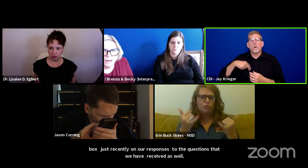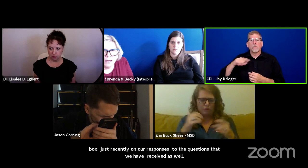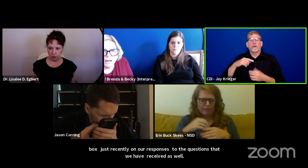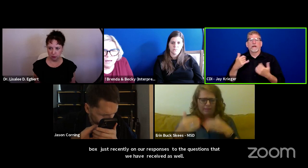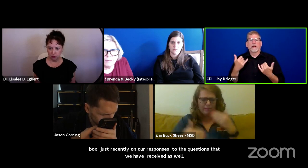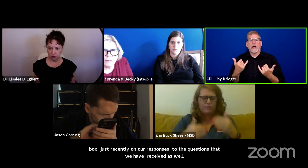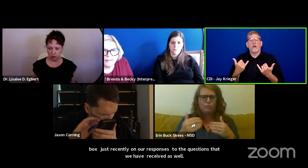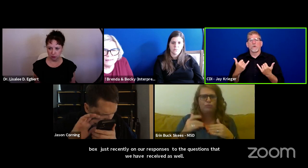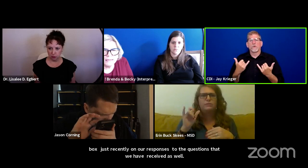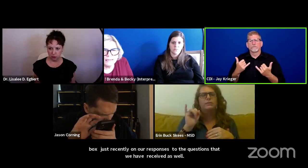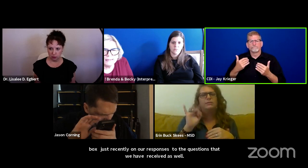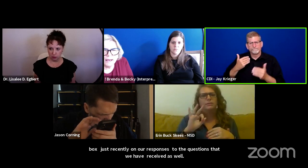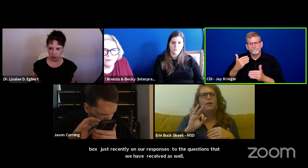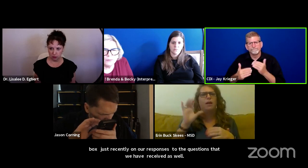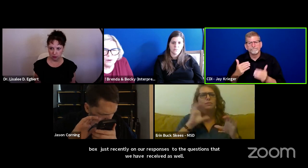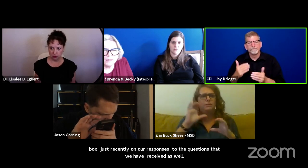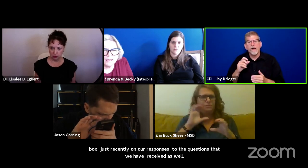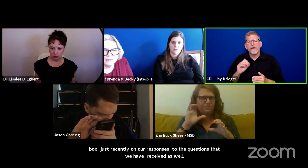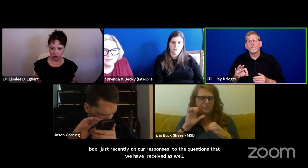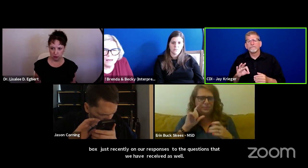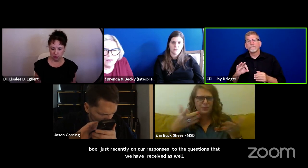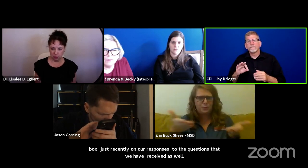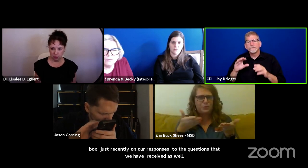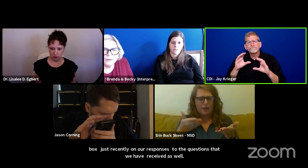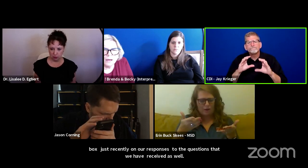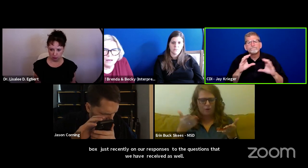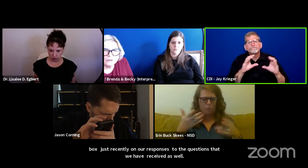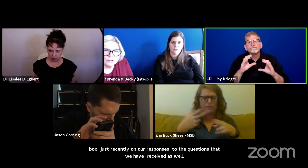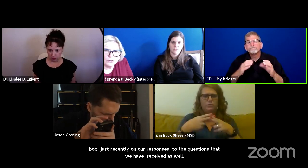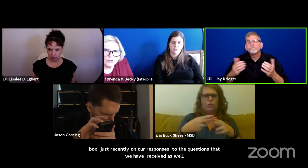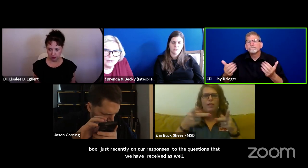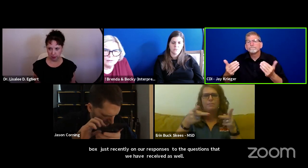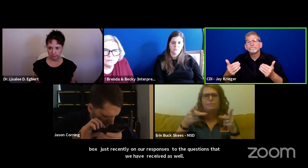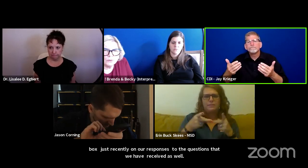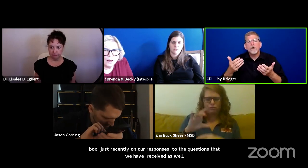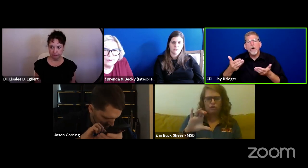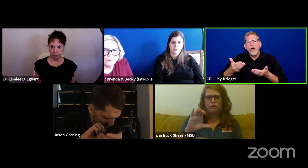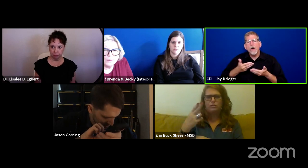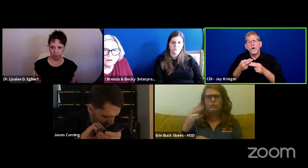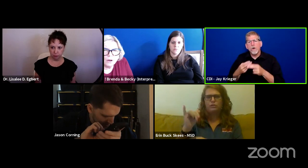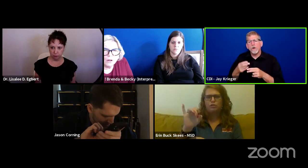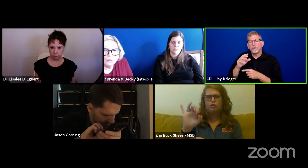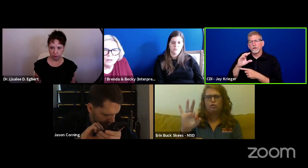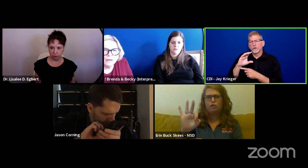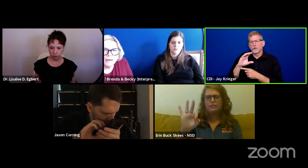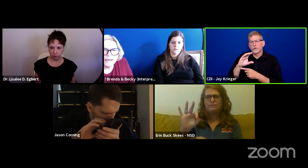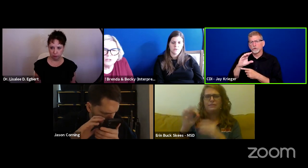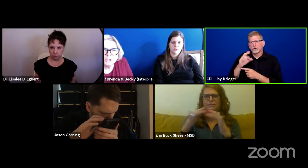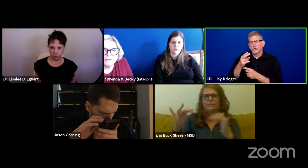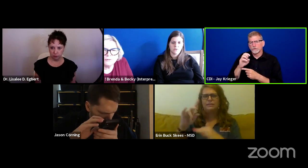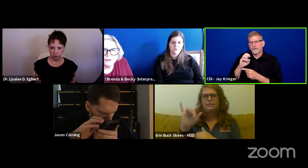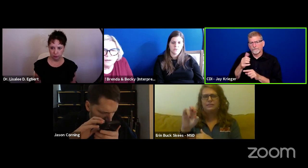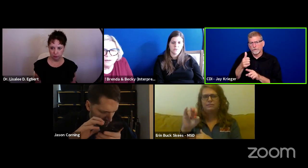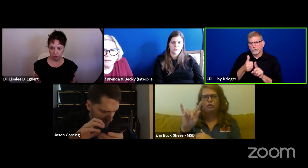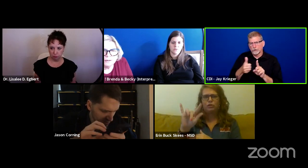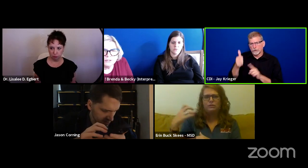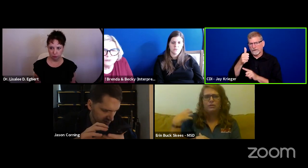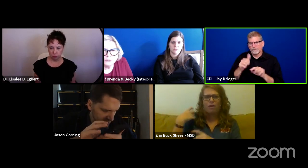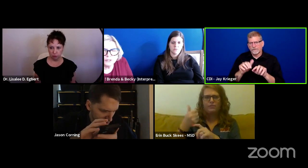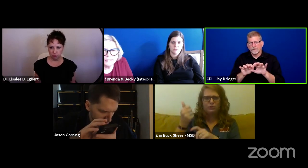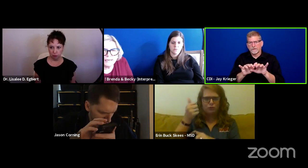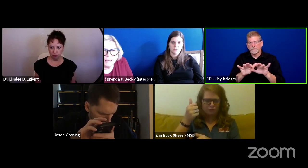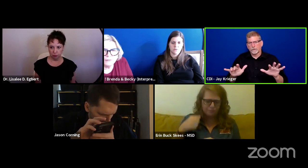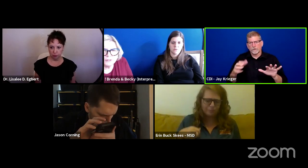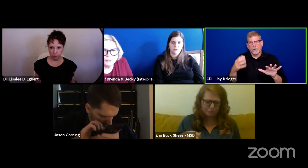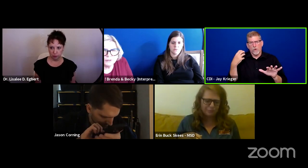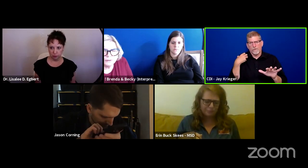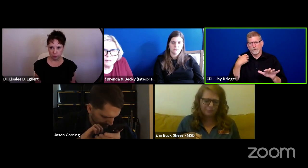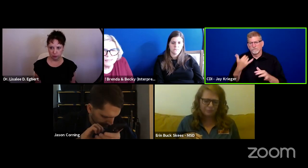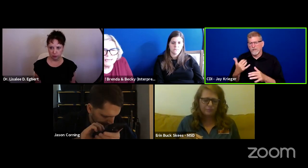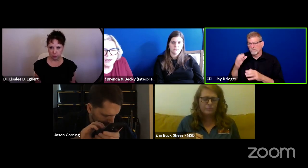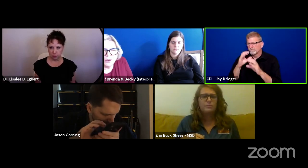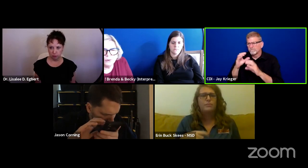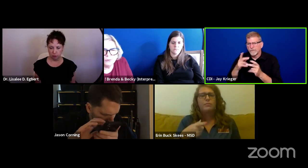MSD is now in the process of searching to hire what we call a chief diversity officer,